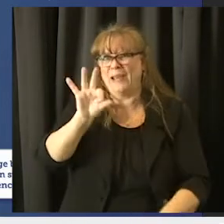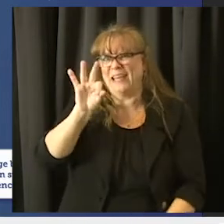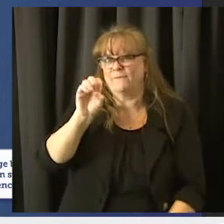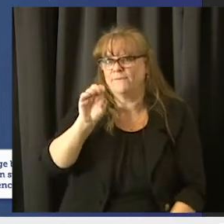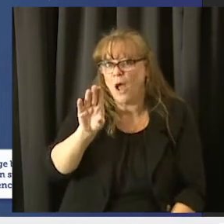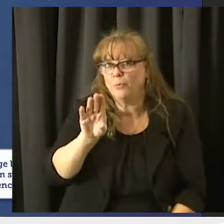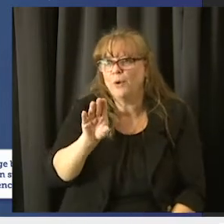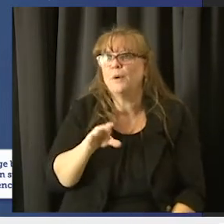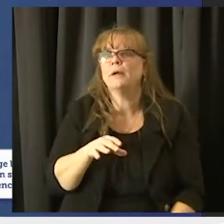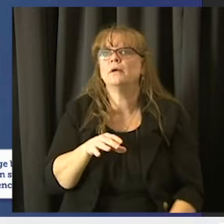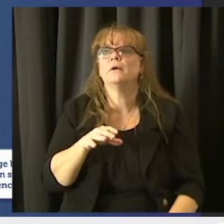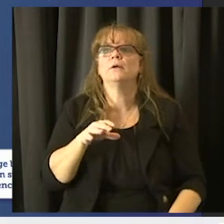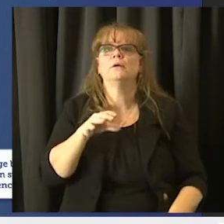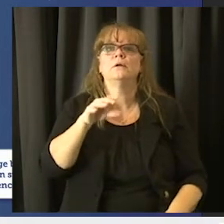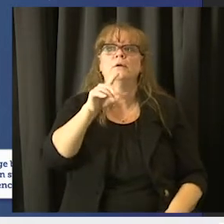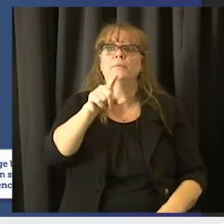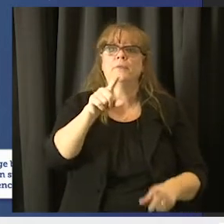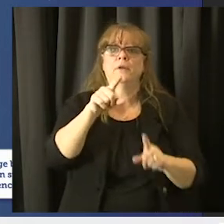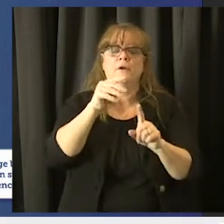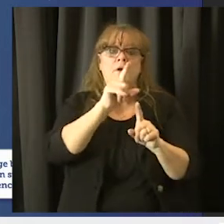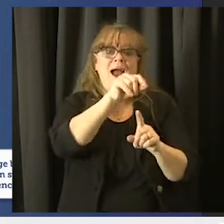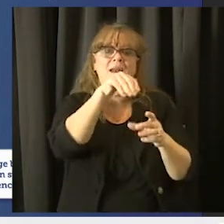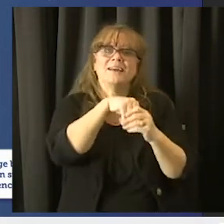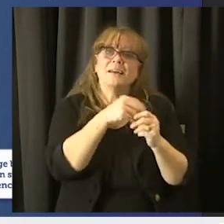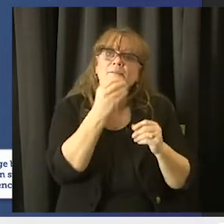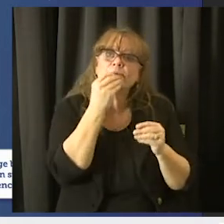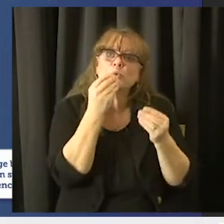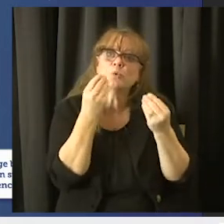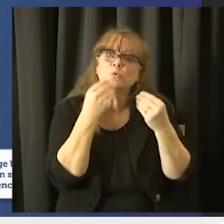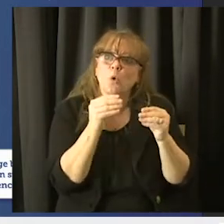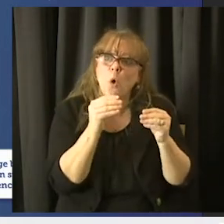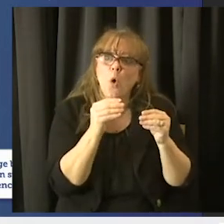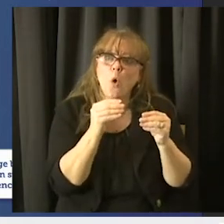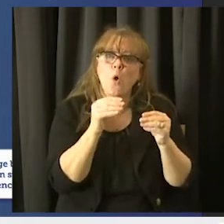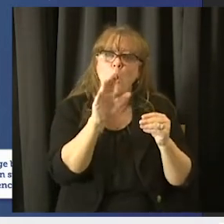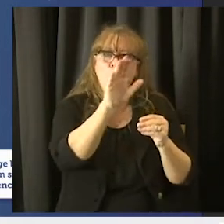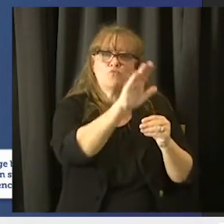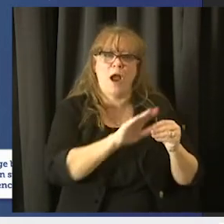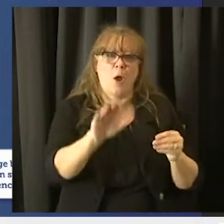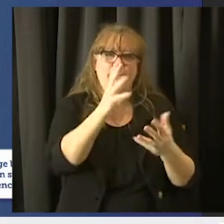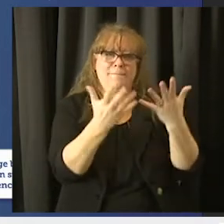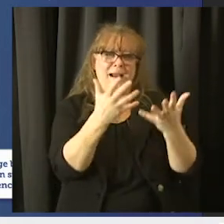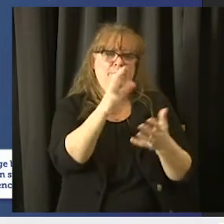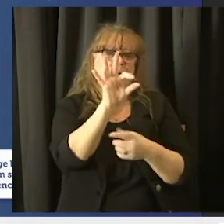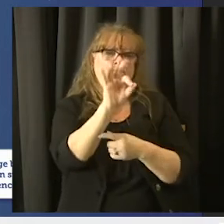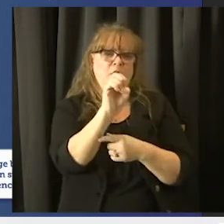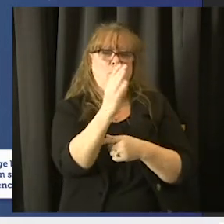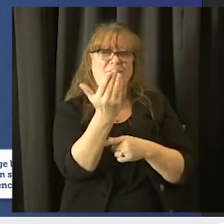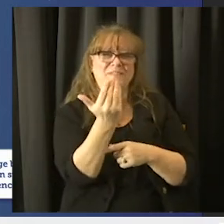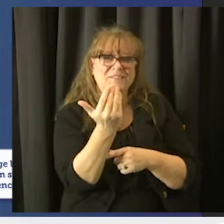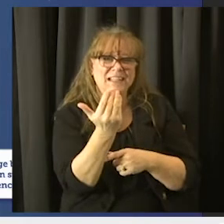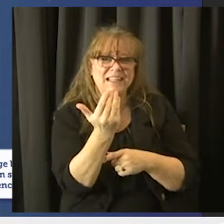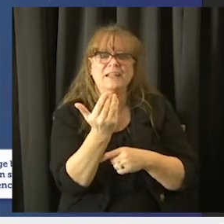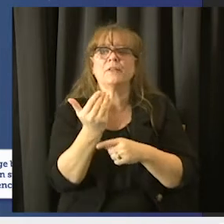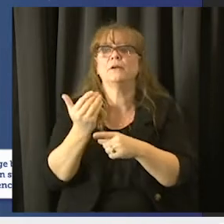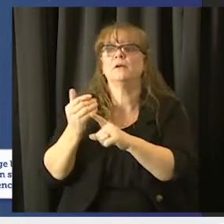if you uh are um you know for rtd uh you'll have a date it'll be coordinated where you can get it uh